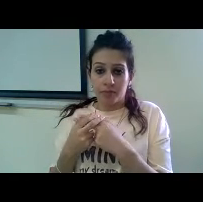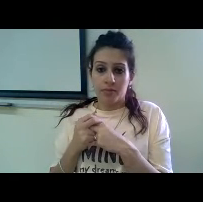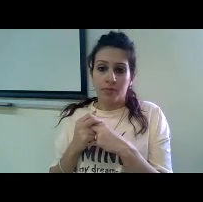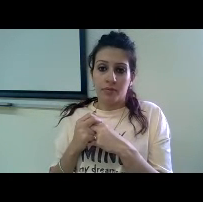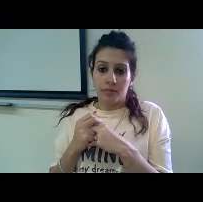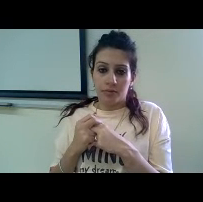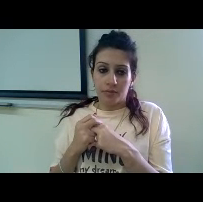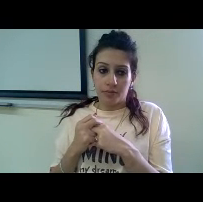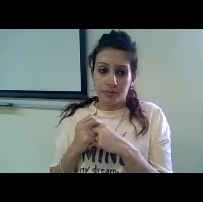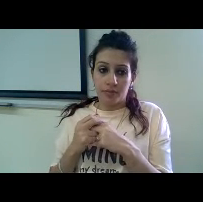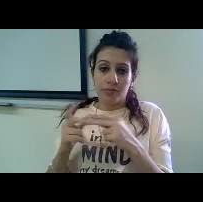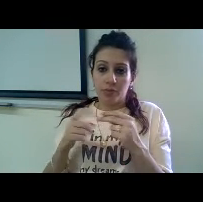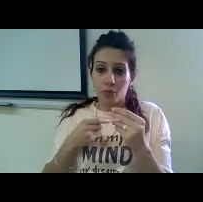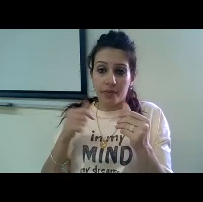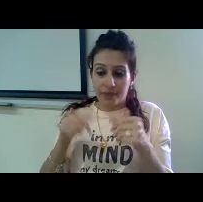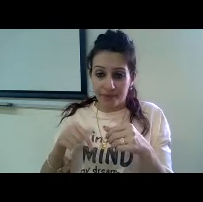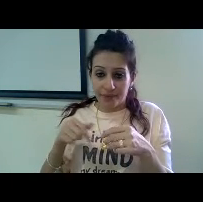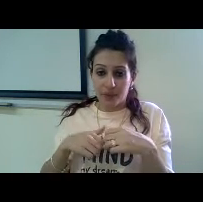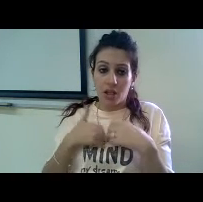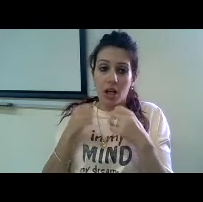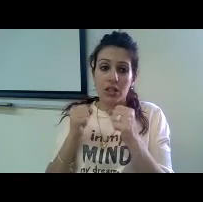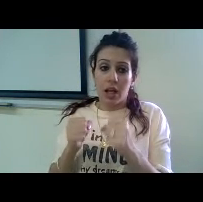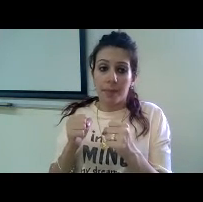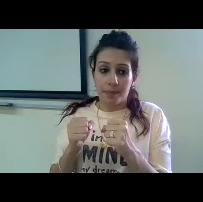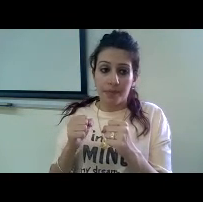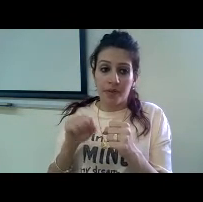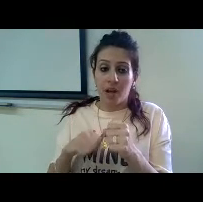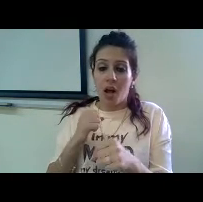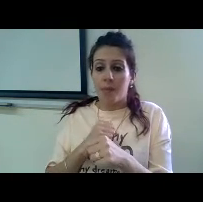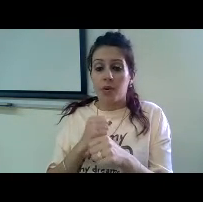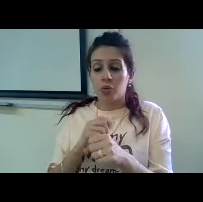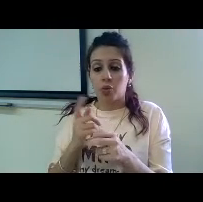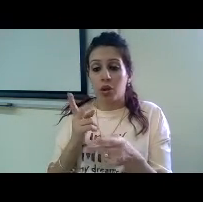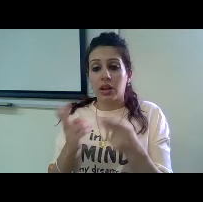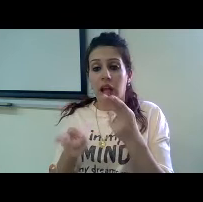I find an example from African context. It is like